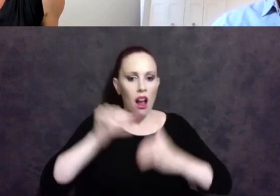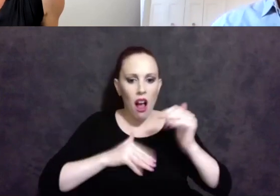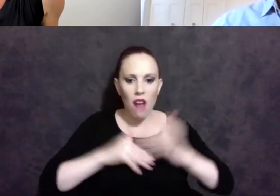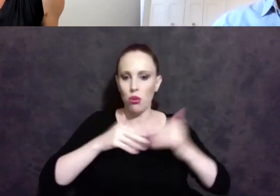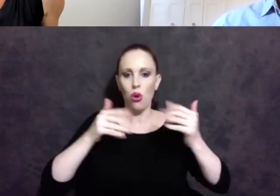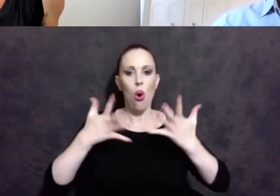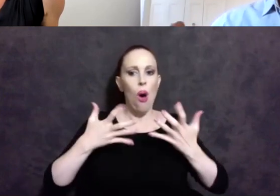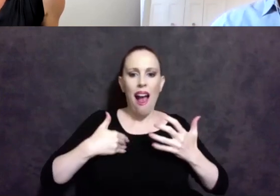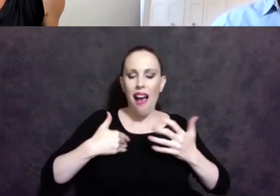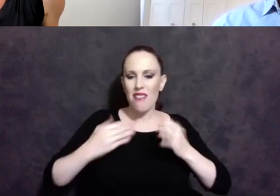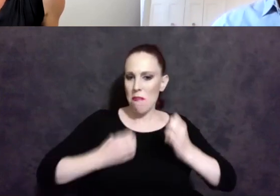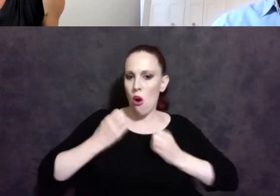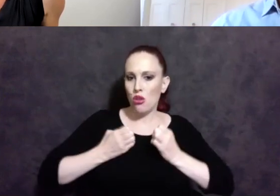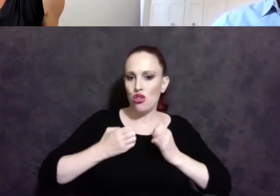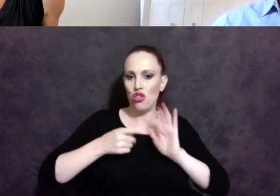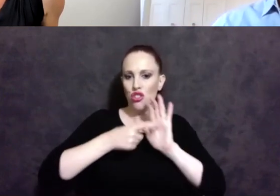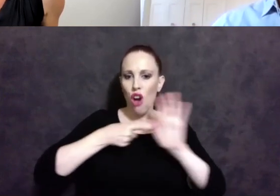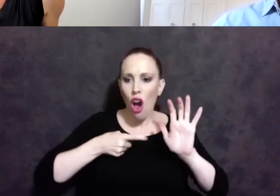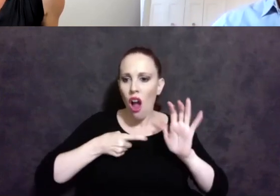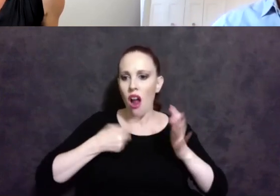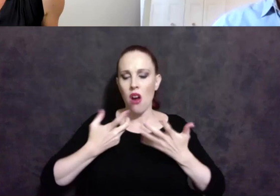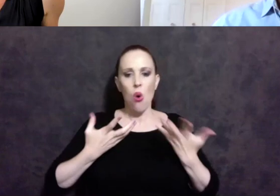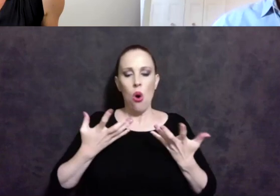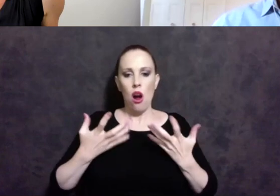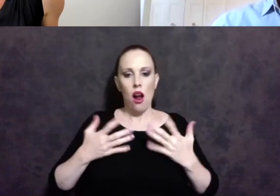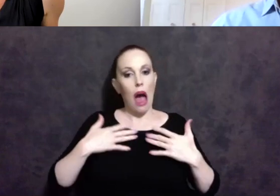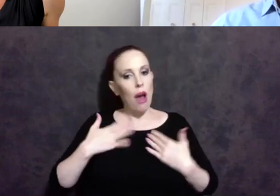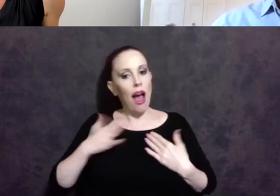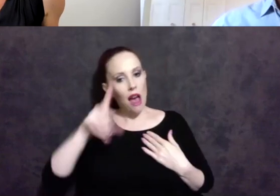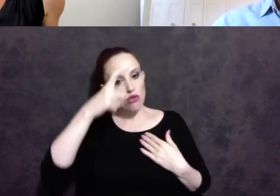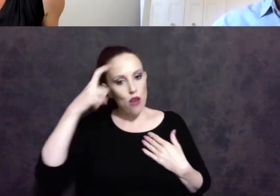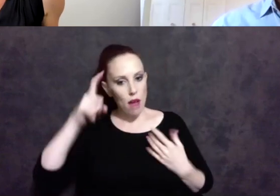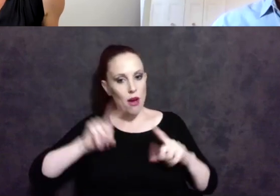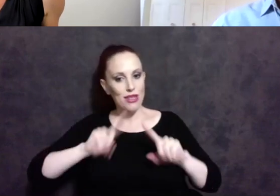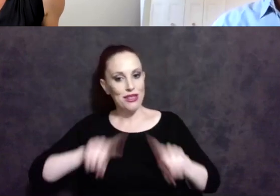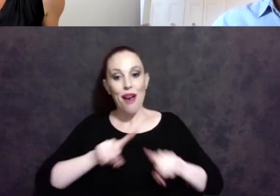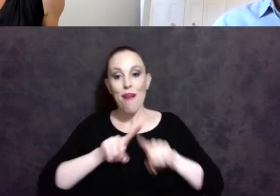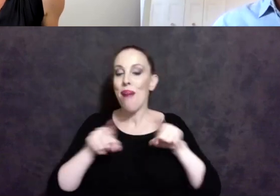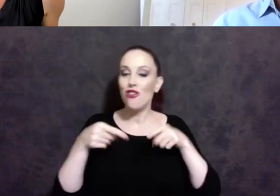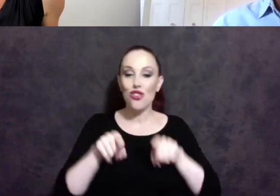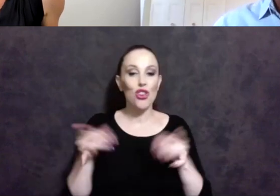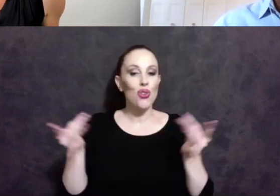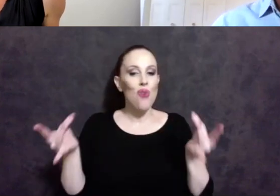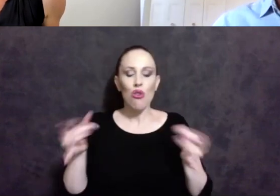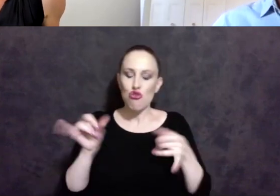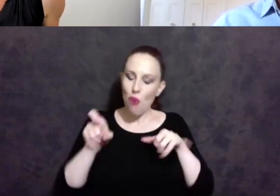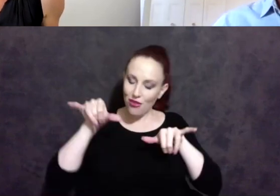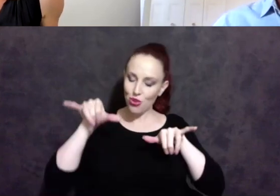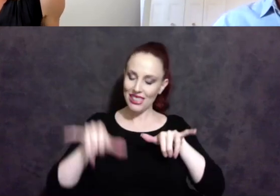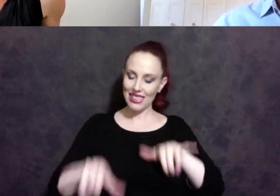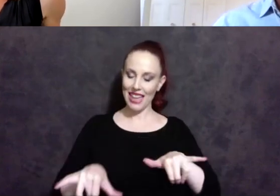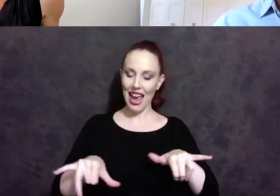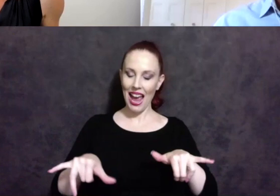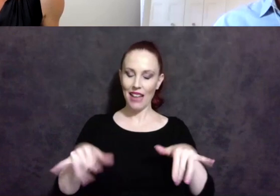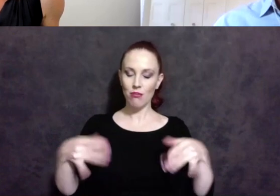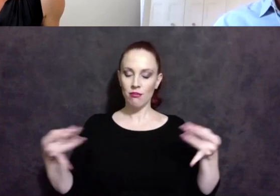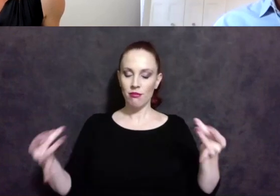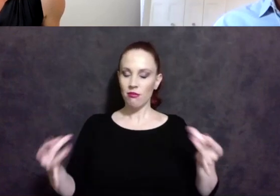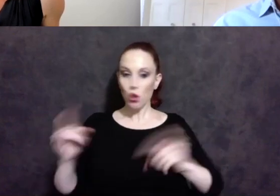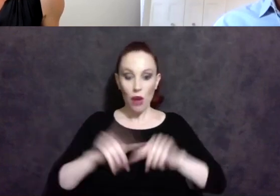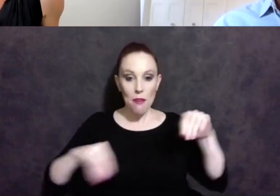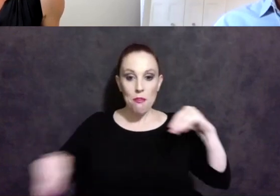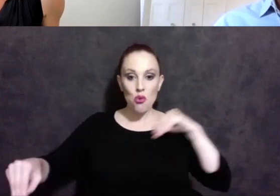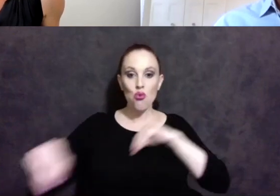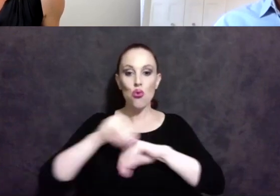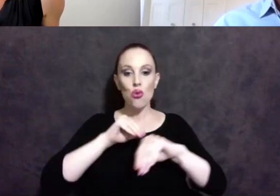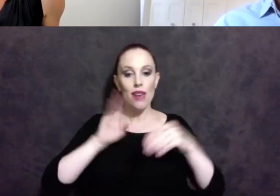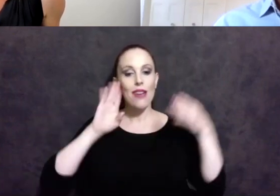When you are in yoga, you have to stay in your posture and focus on your breath and